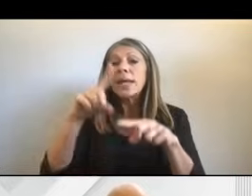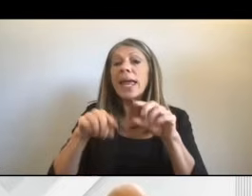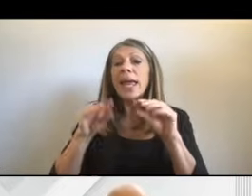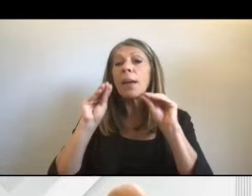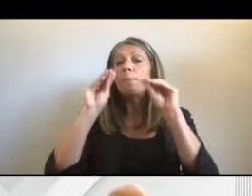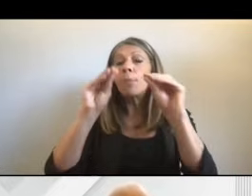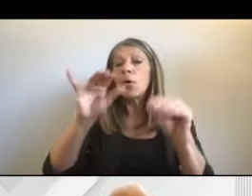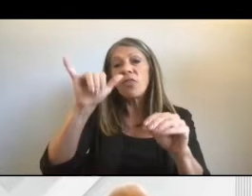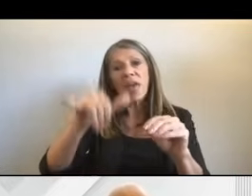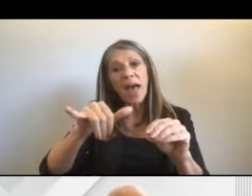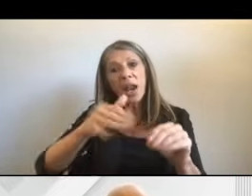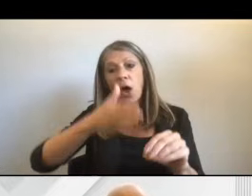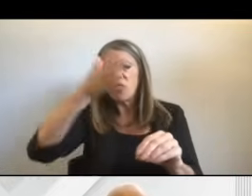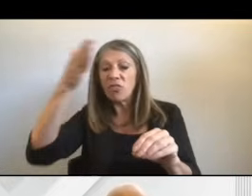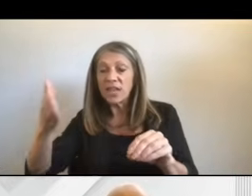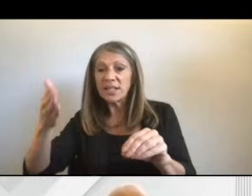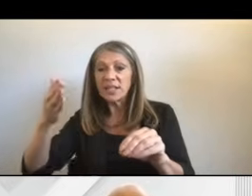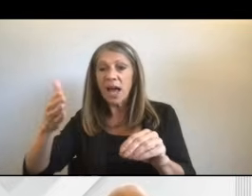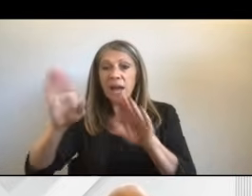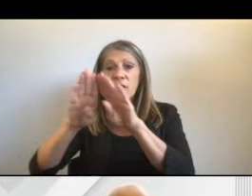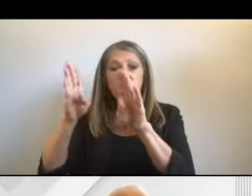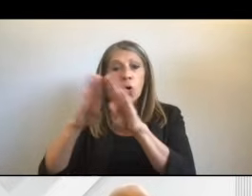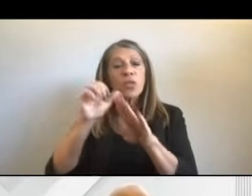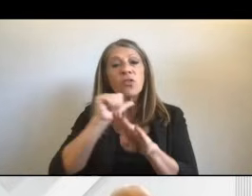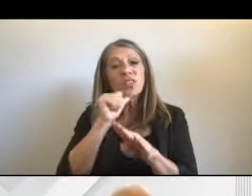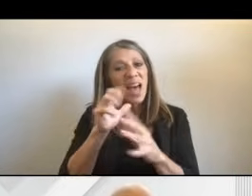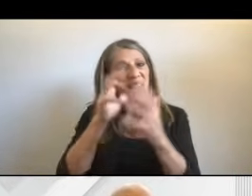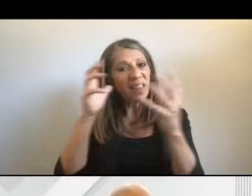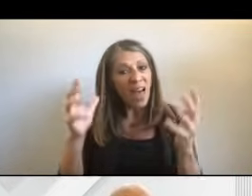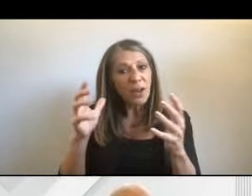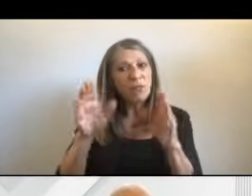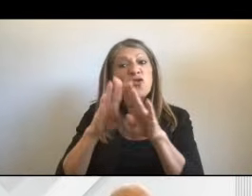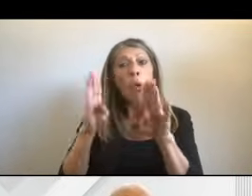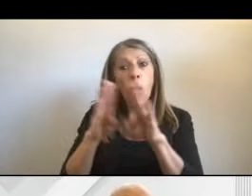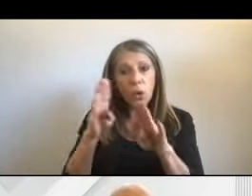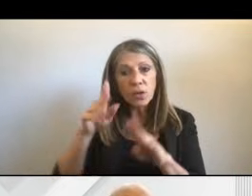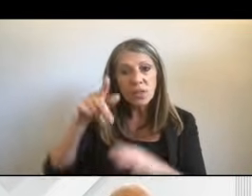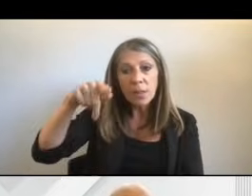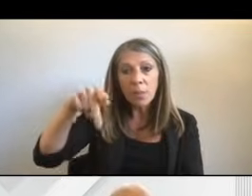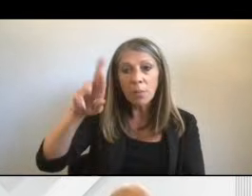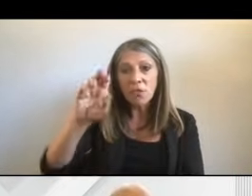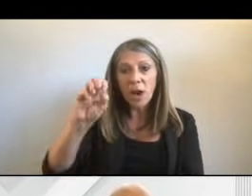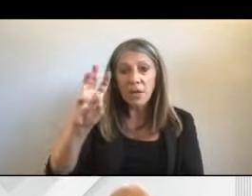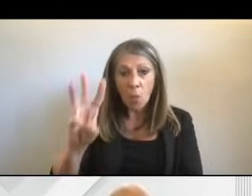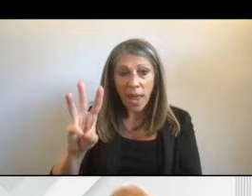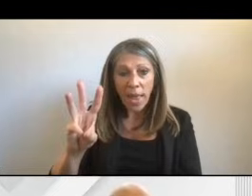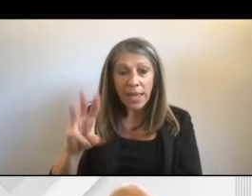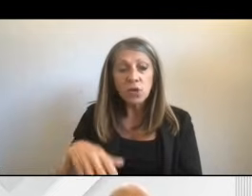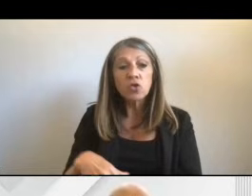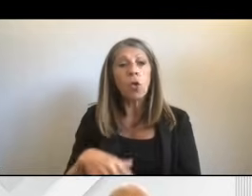of the door because there's not a lot of doors in the public right-of-way. So finish and contrast, we